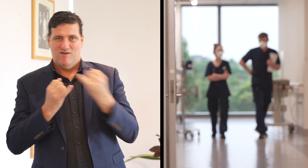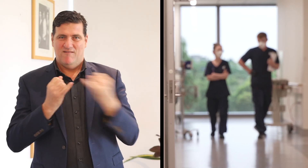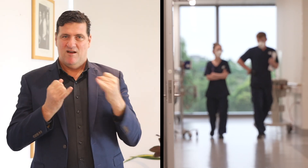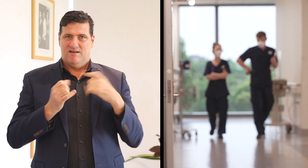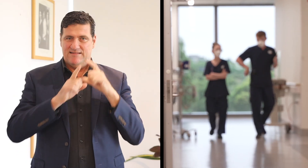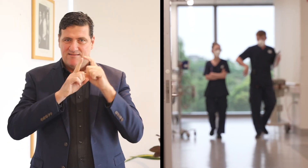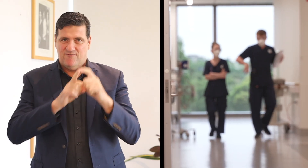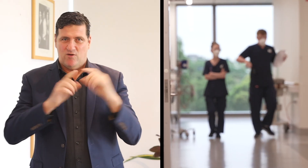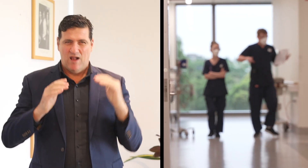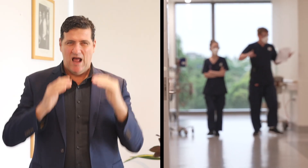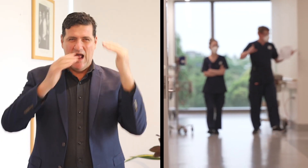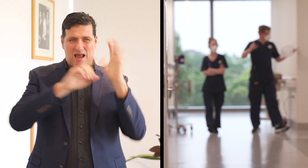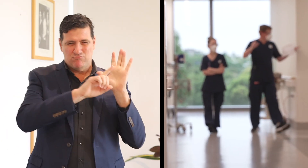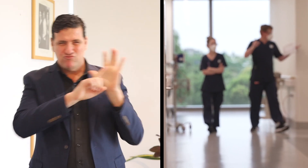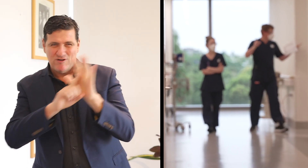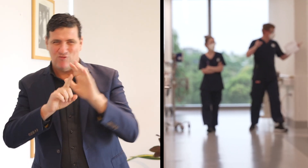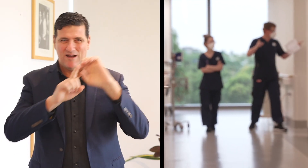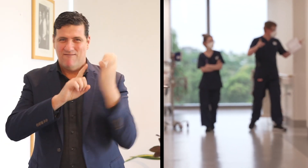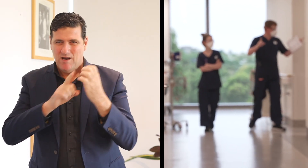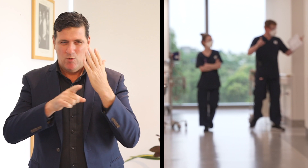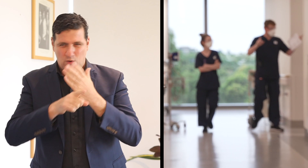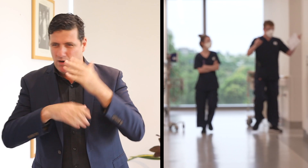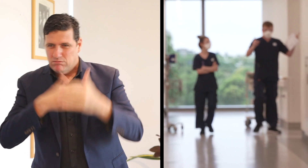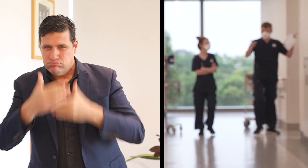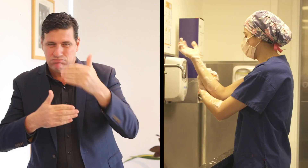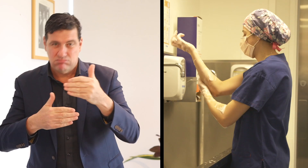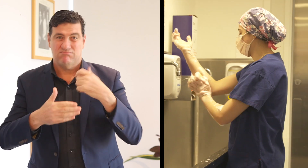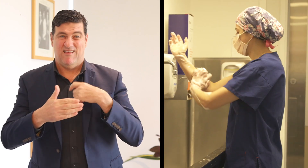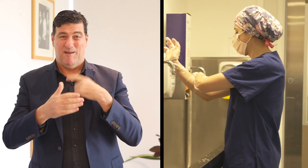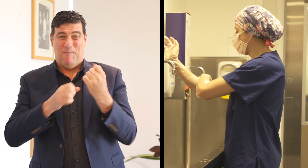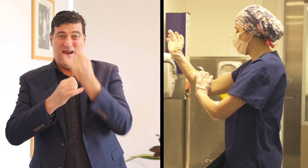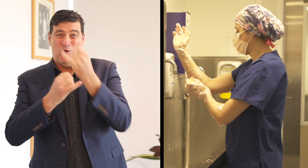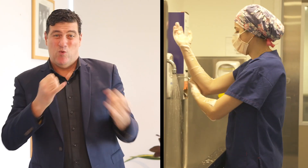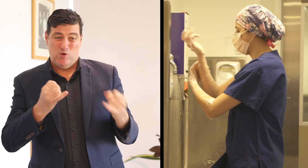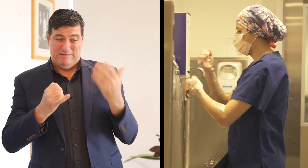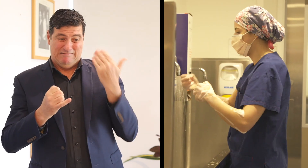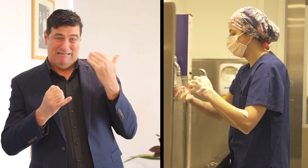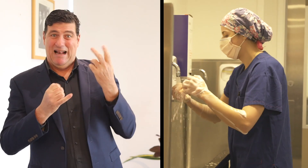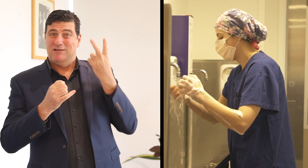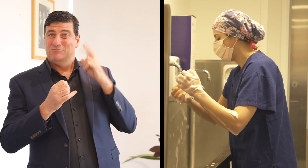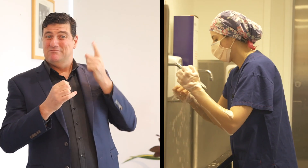in an often high pressure environment. And this has only been exacerbated